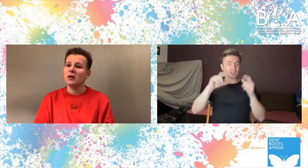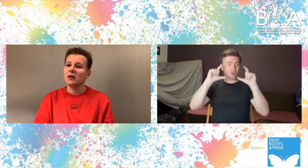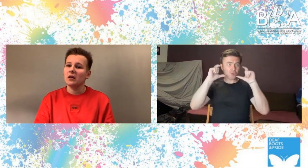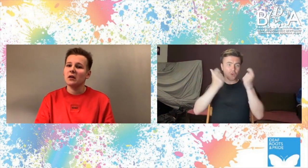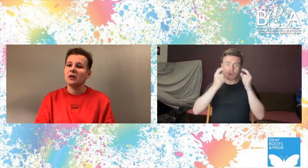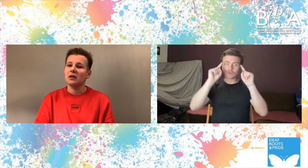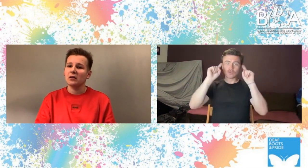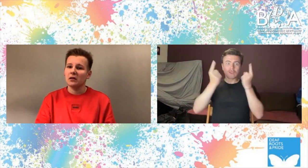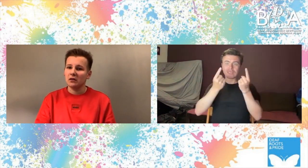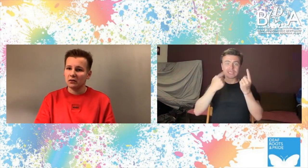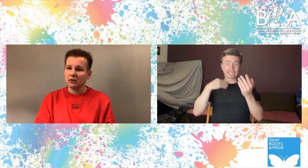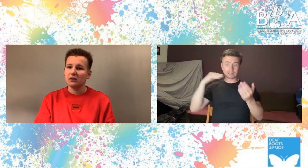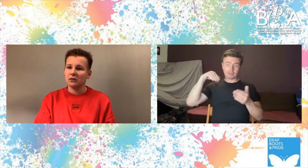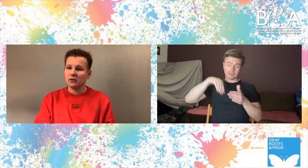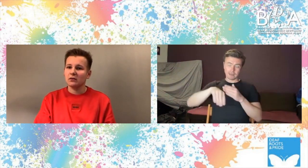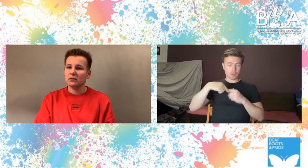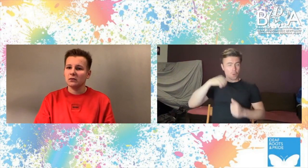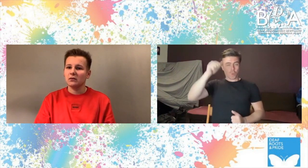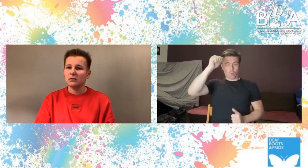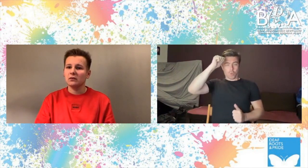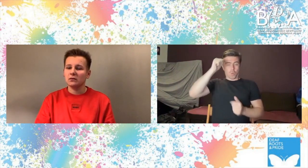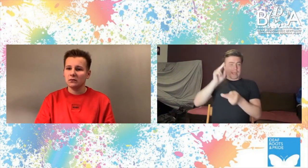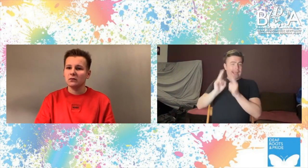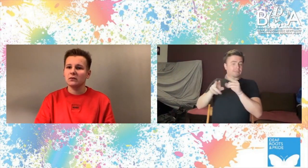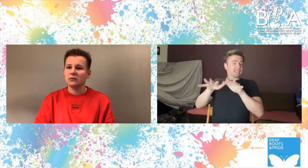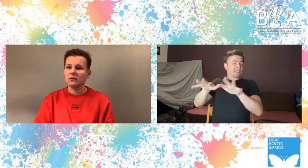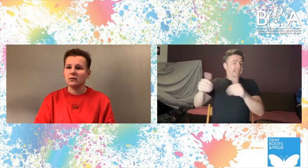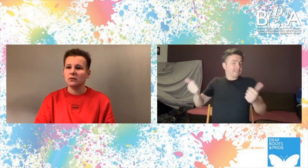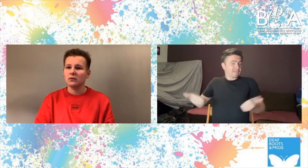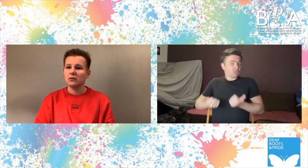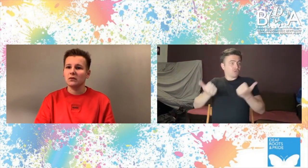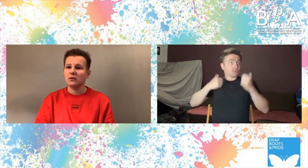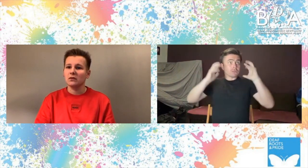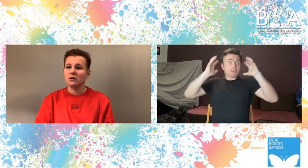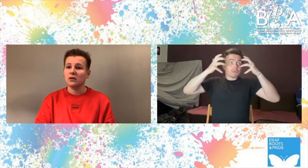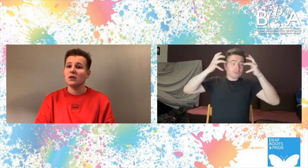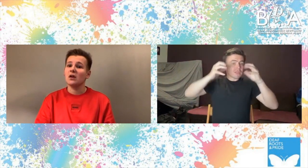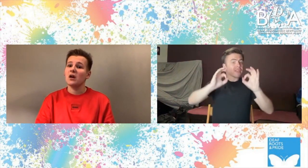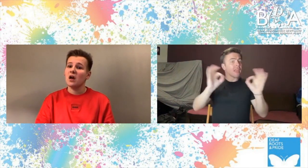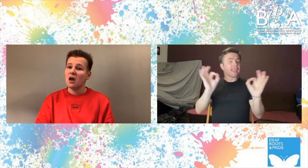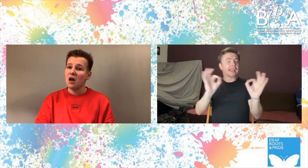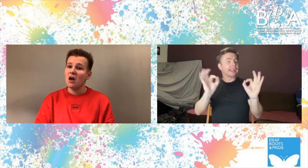I knew that the interpreters would already be there. I didn’t have to worry about it.